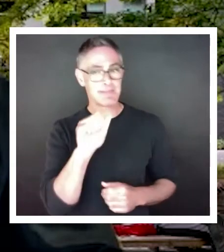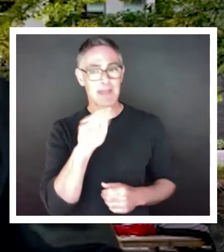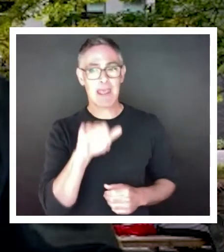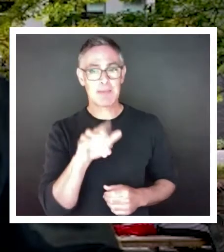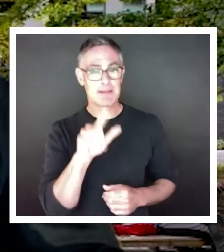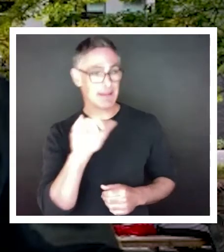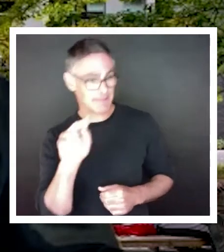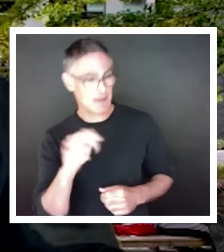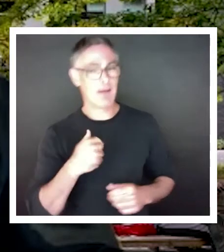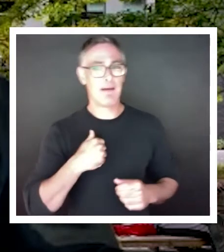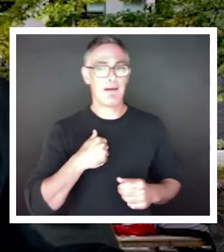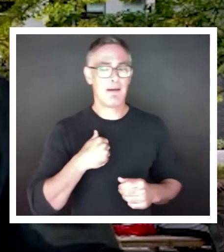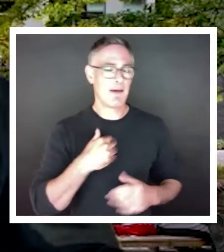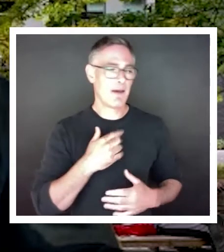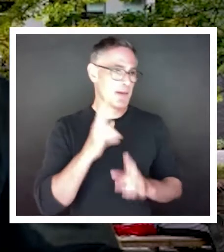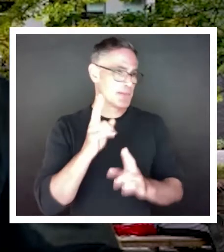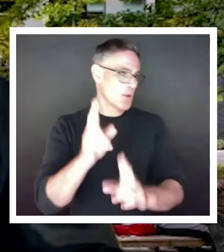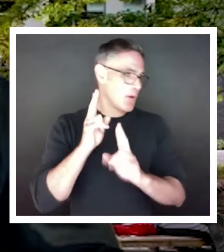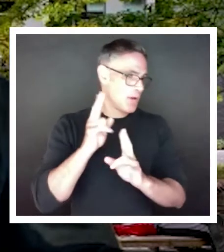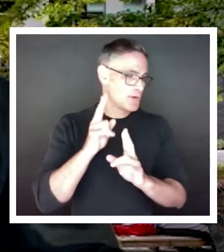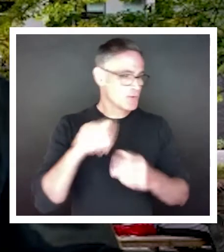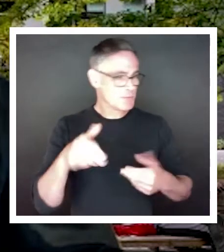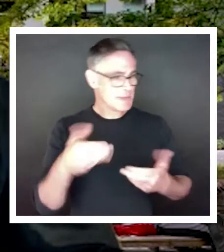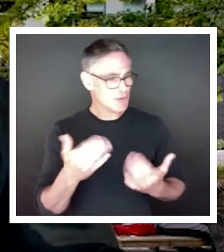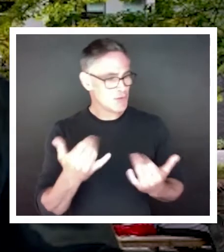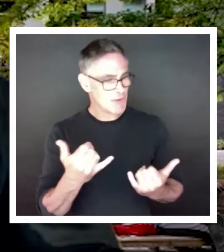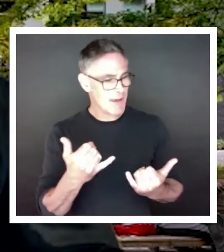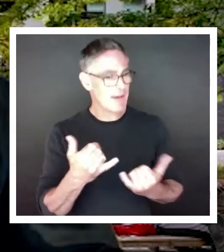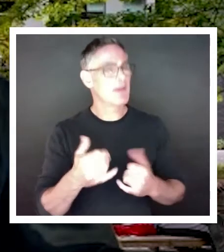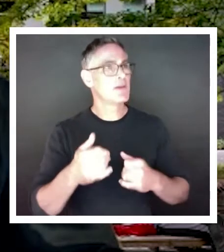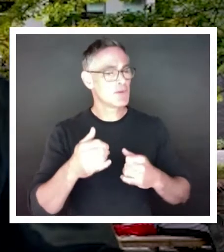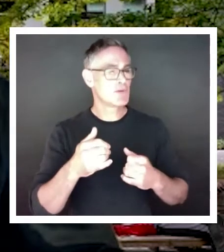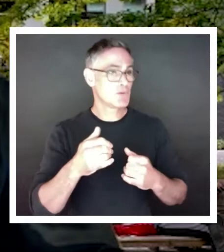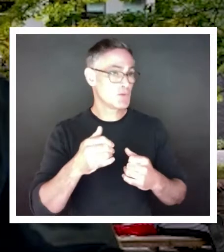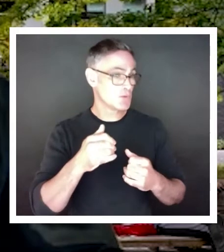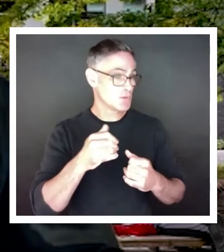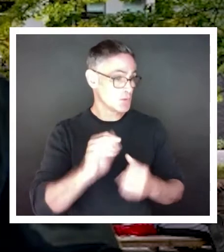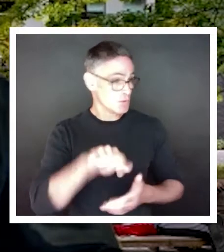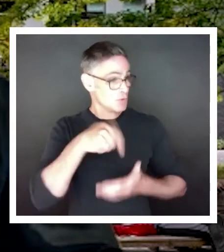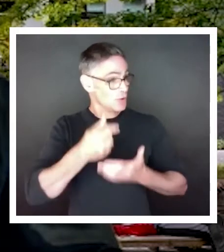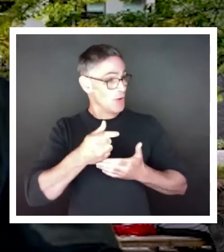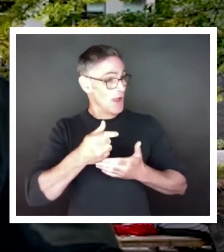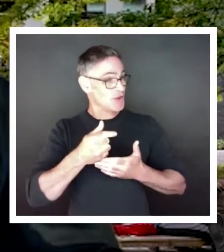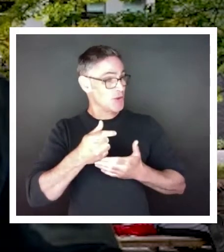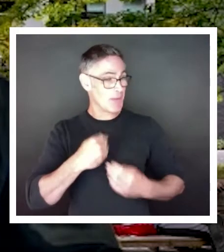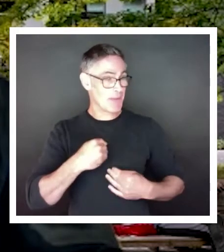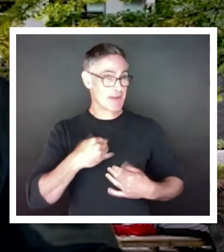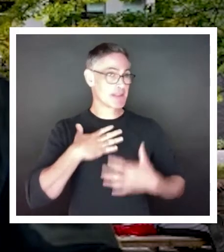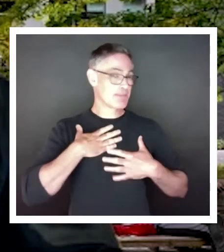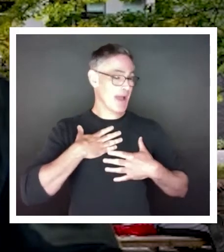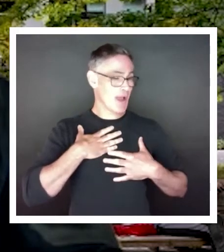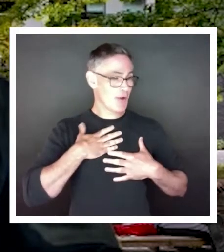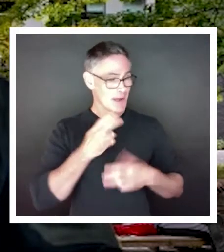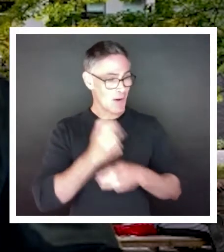And I am so honored to be here today to not only graduate with such an inspiring and hardworking class,